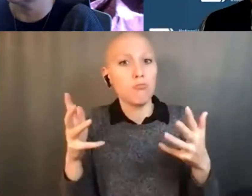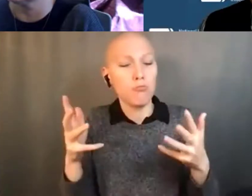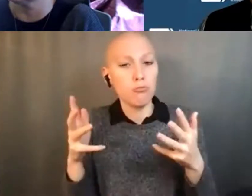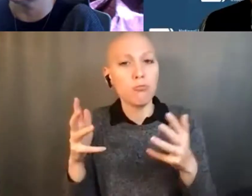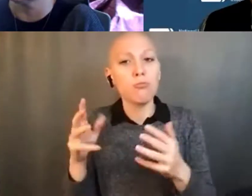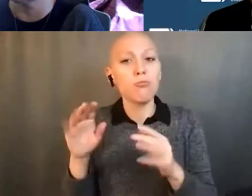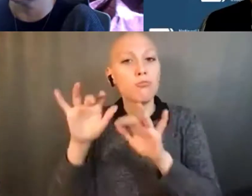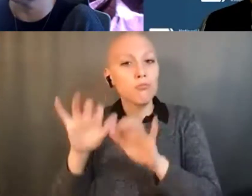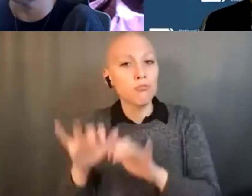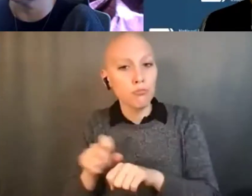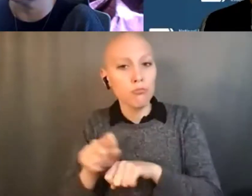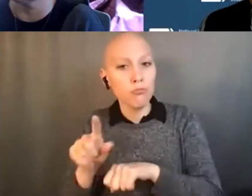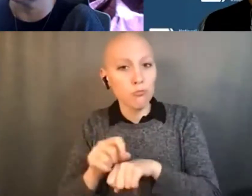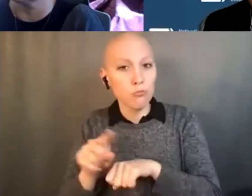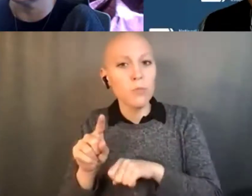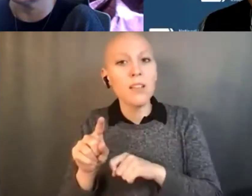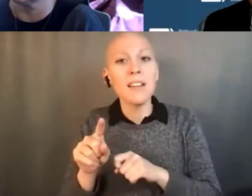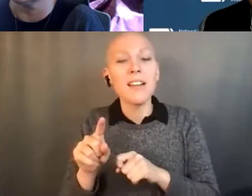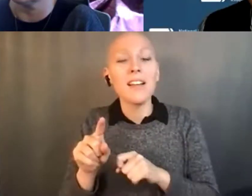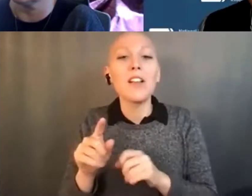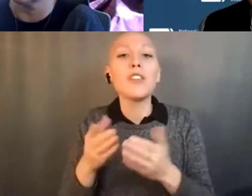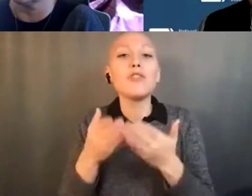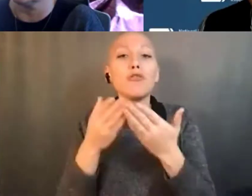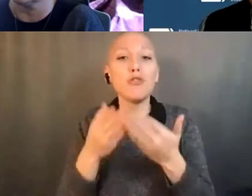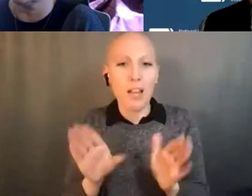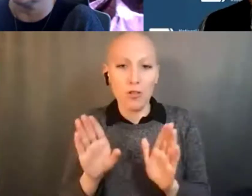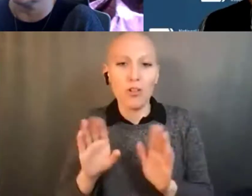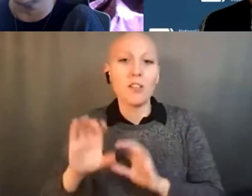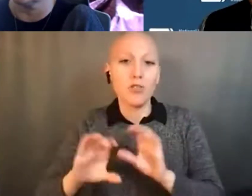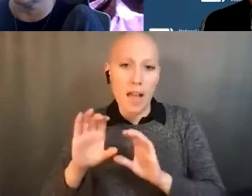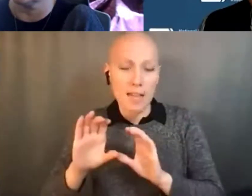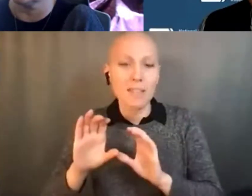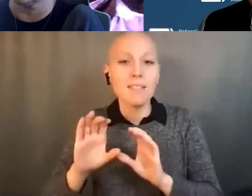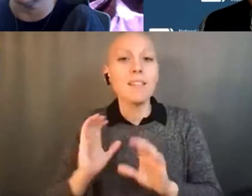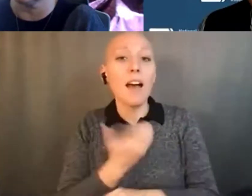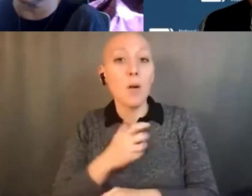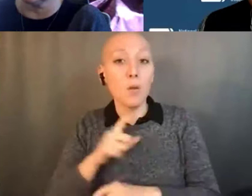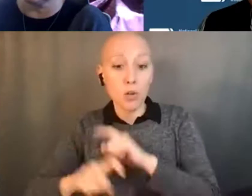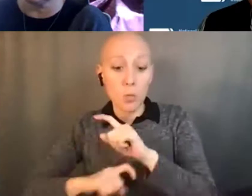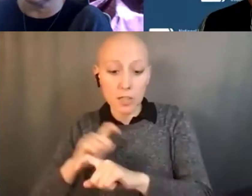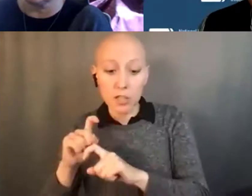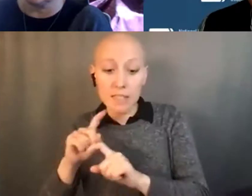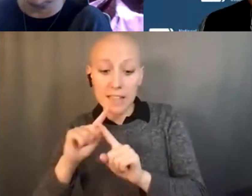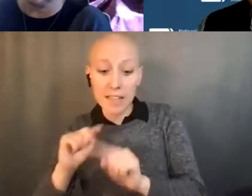in the general chat feature, the questions are being referred to the Q and A functionality.